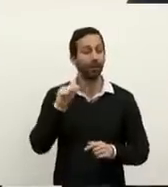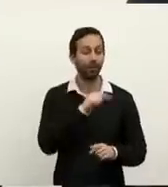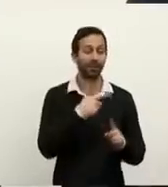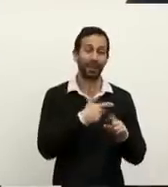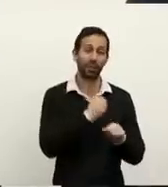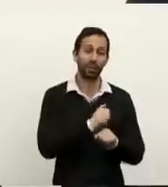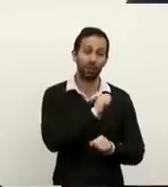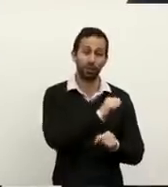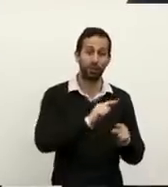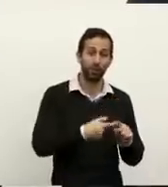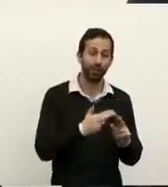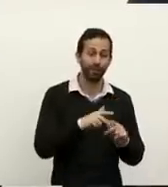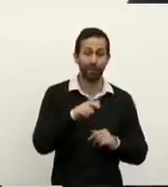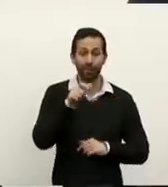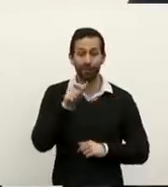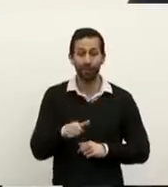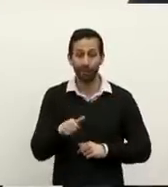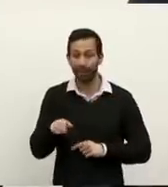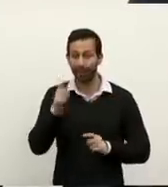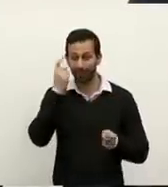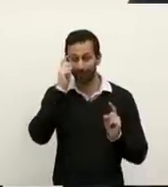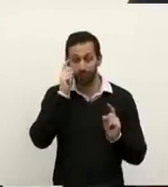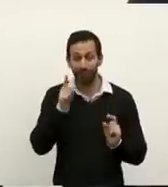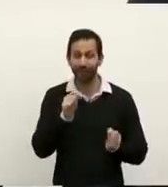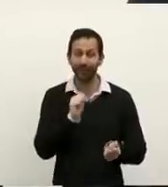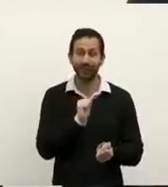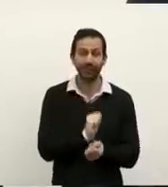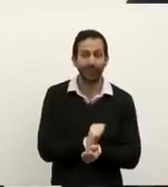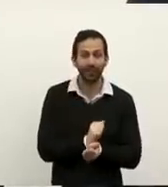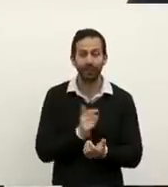If participants are concerned and they're really stuck,